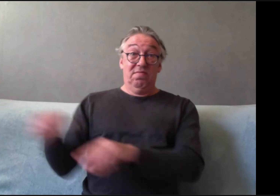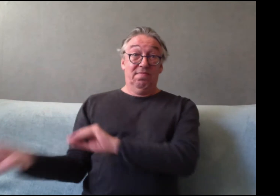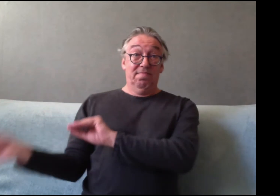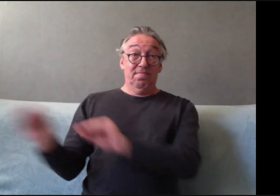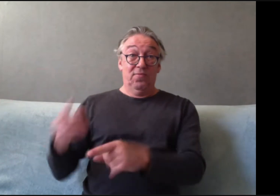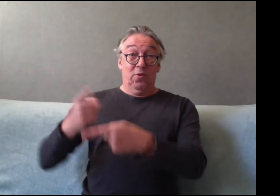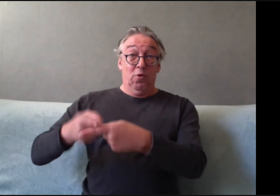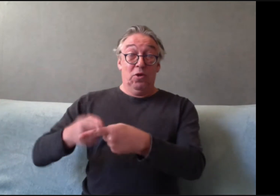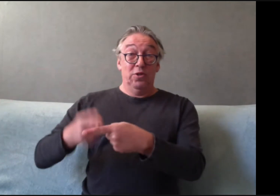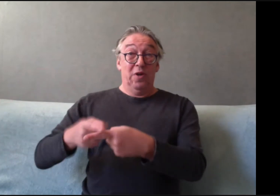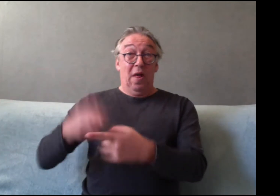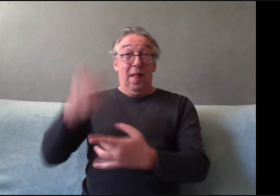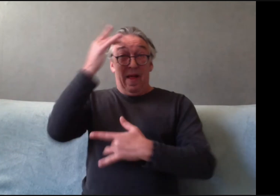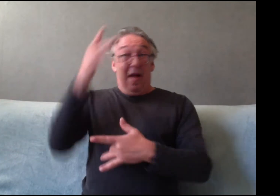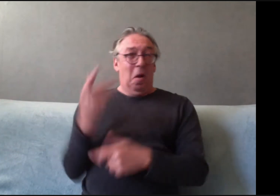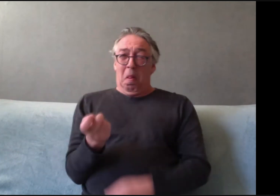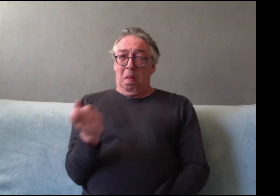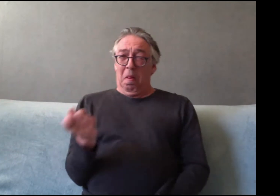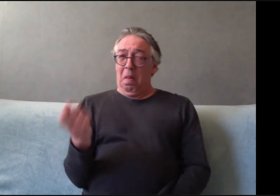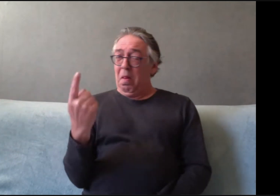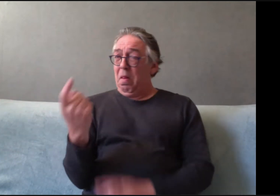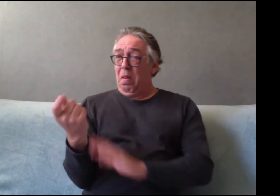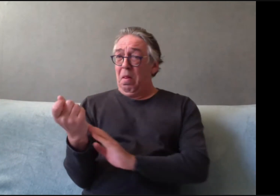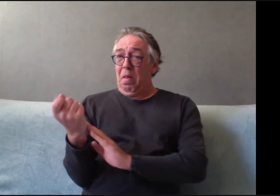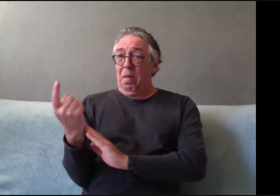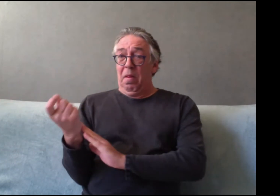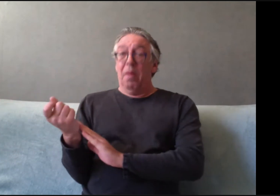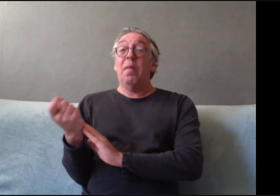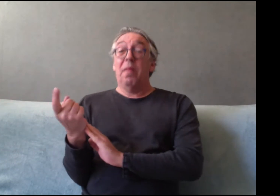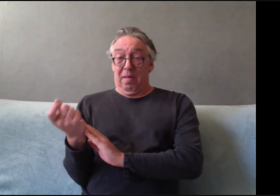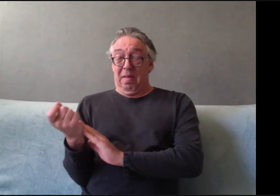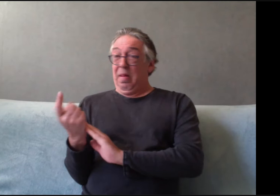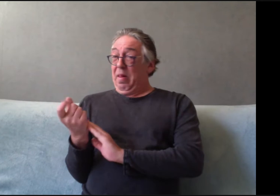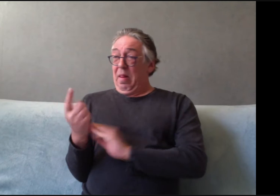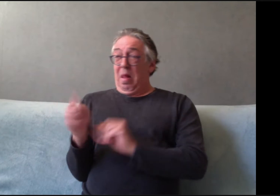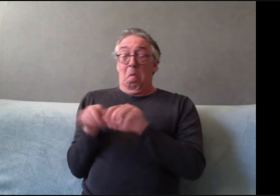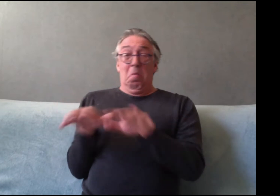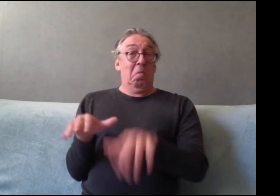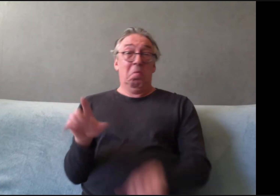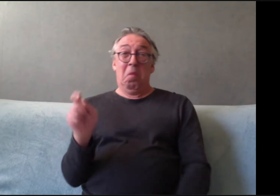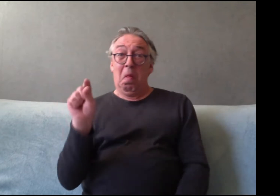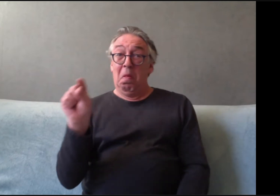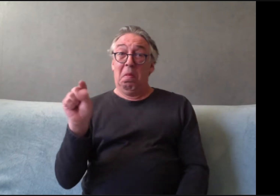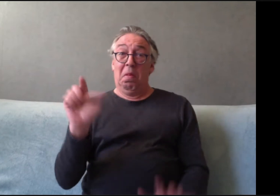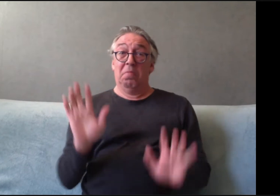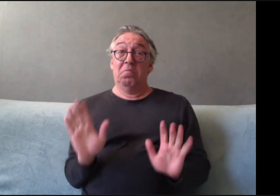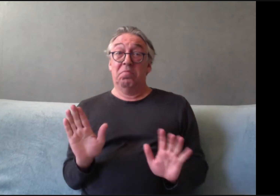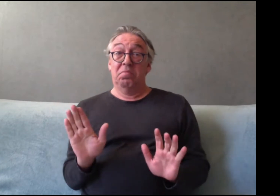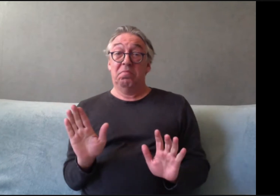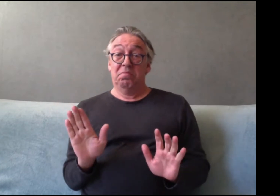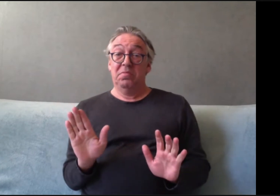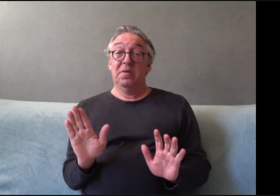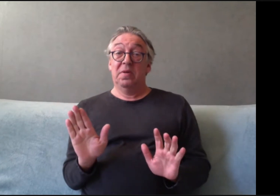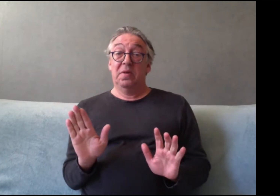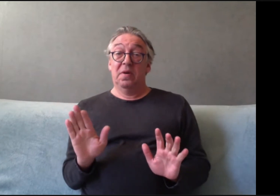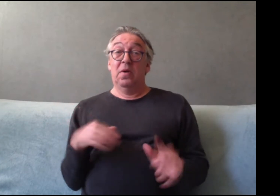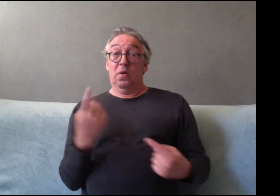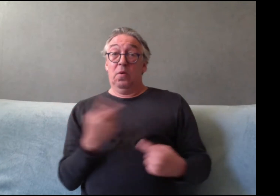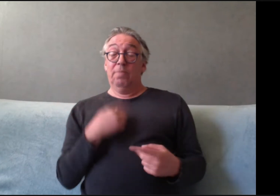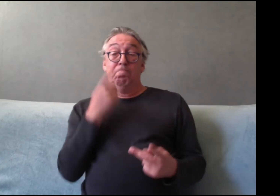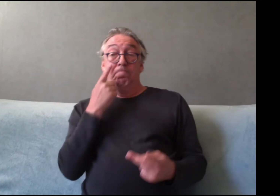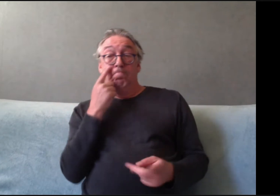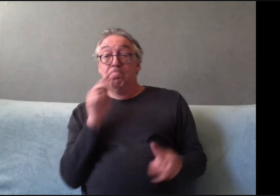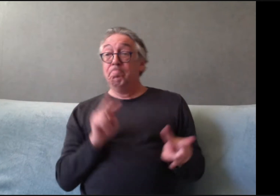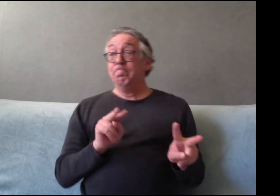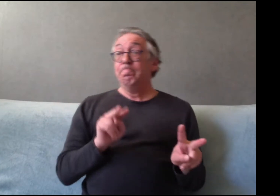in other areas we've been able to secure the family